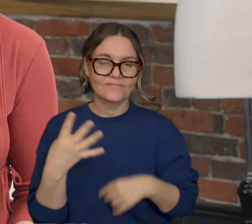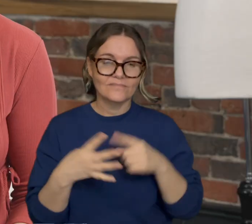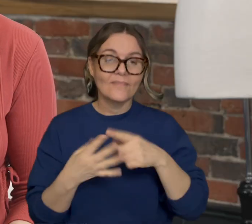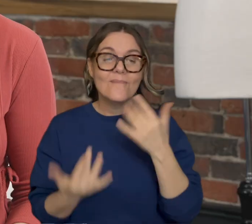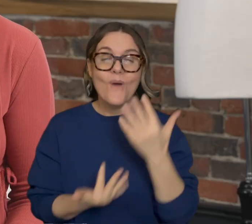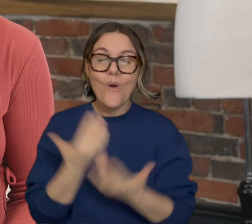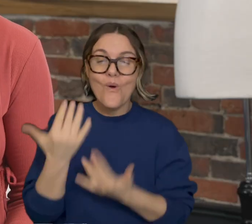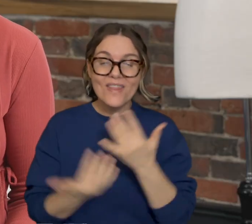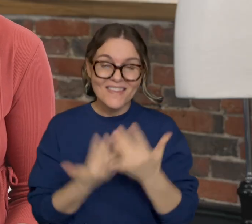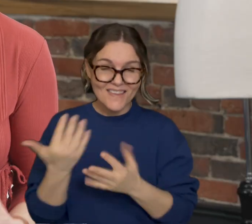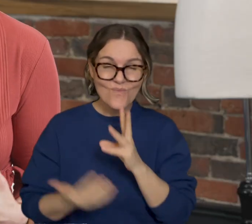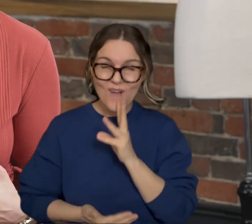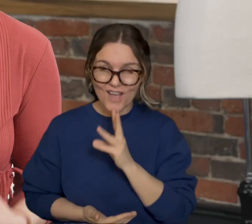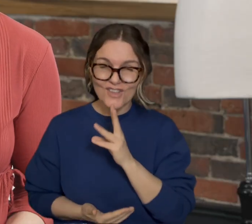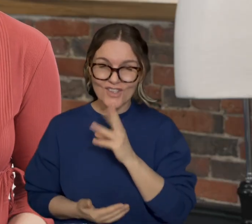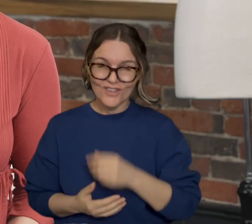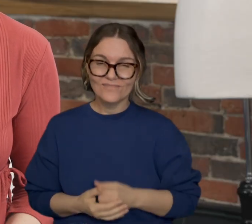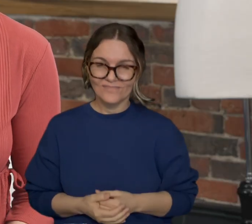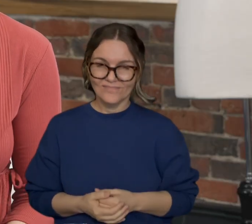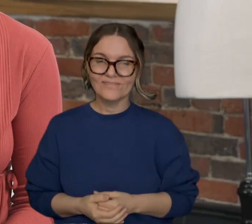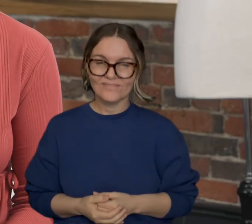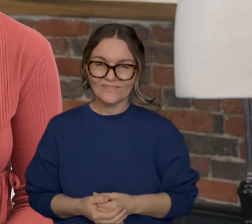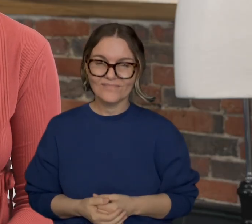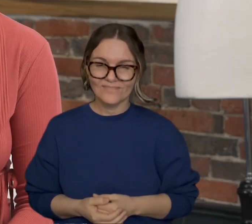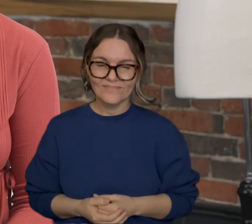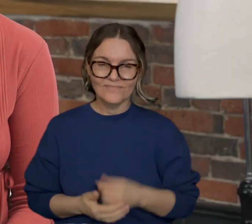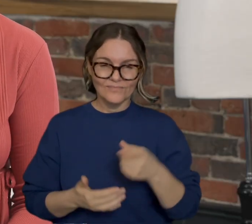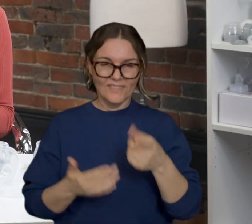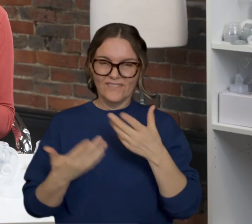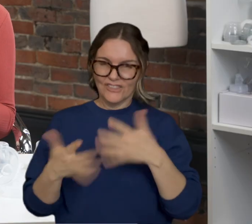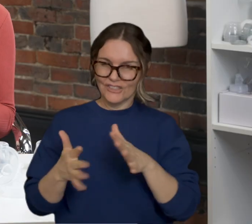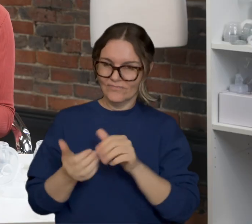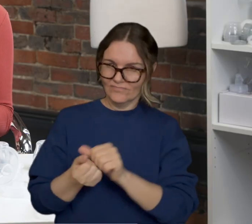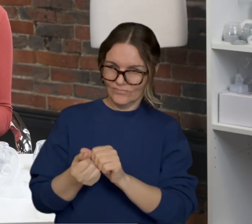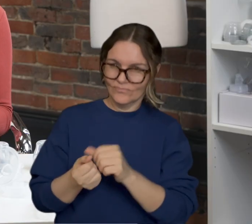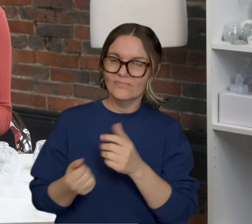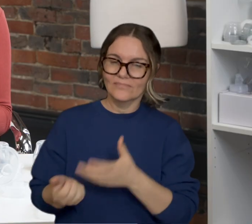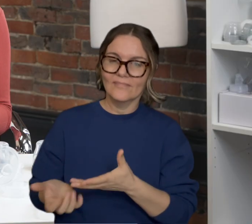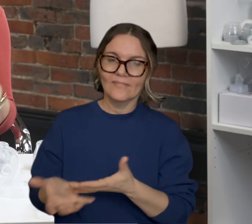at least once a day there are four main options for sanitizing the first one being boiling